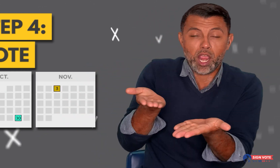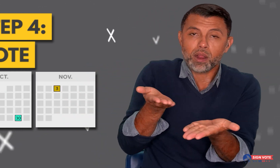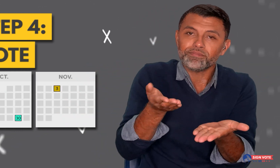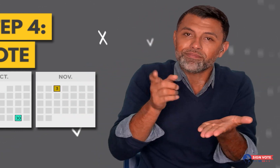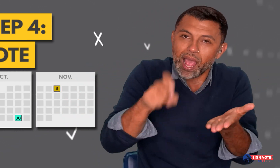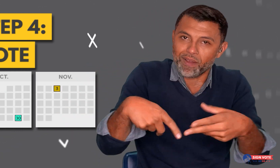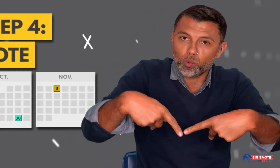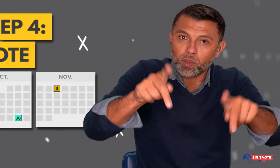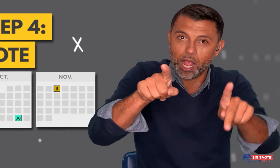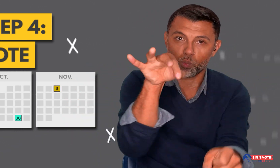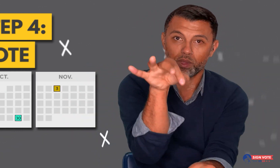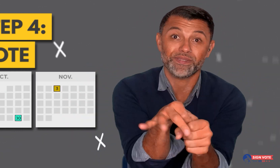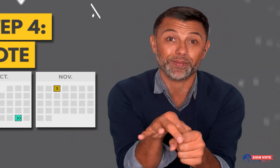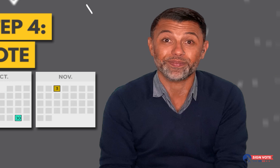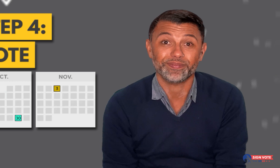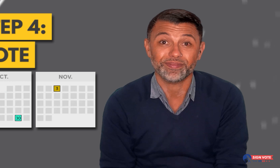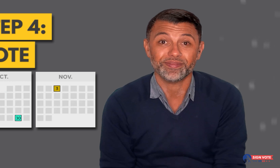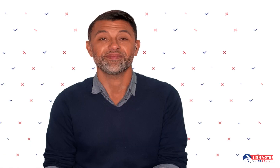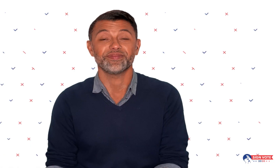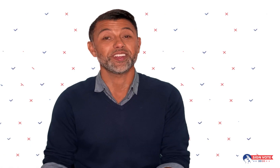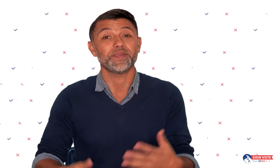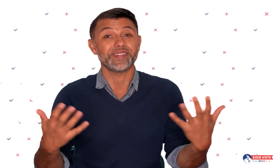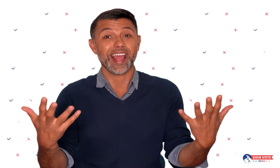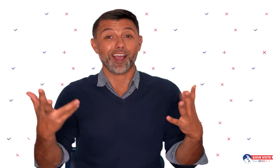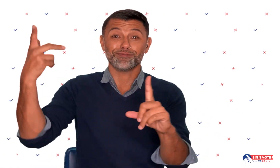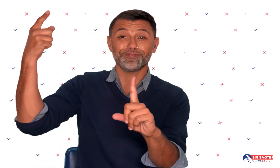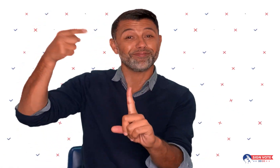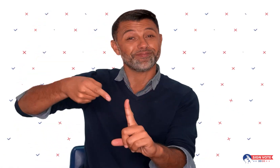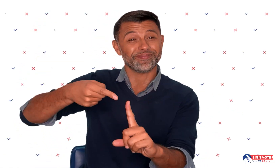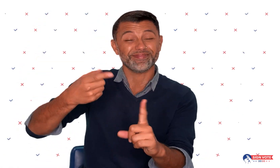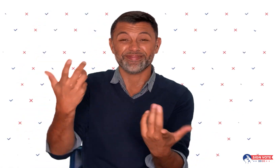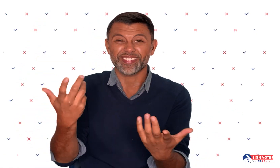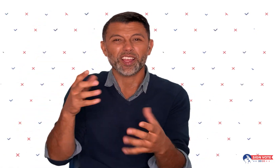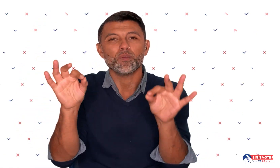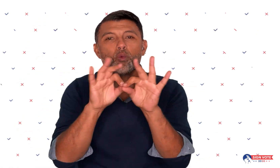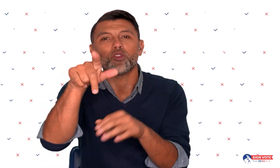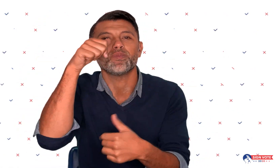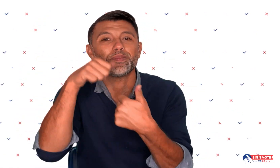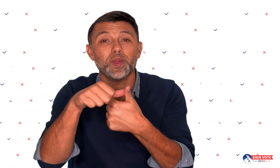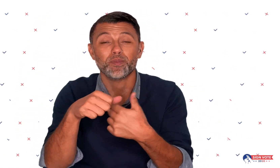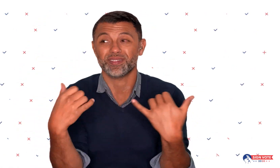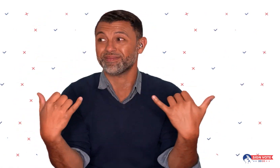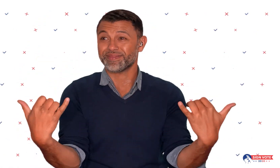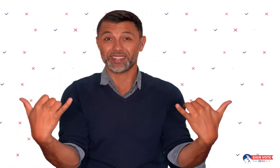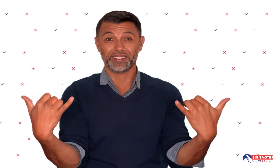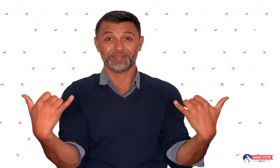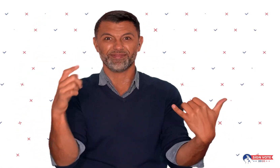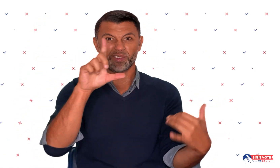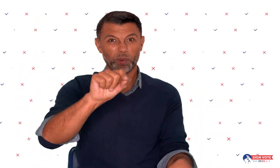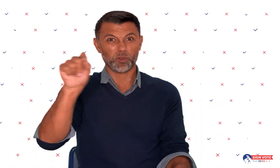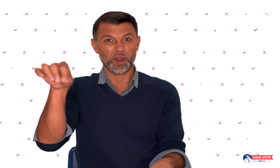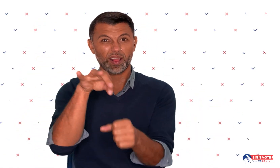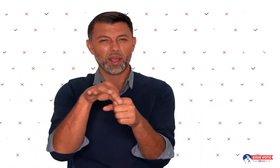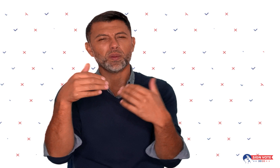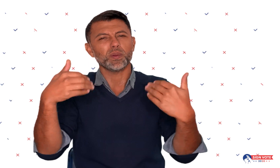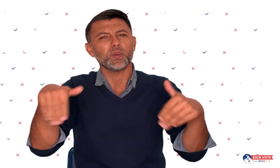If you arrived before then, they have to let you vote. It's time to wrap up. It's important to remind you that the 2020 Election